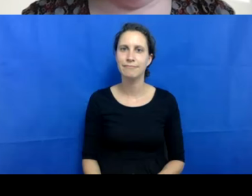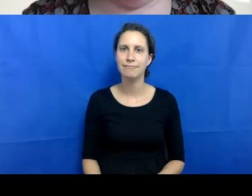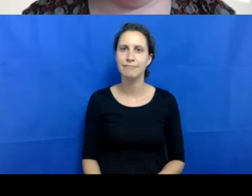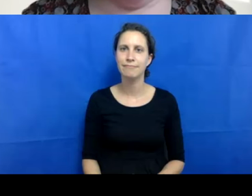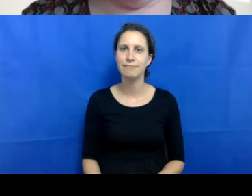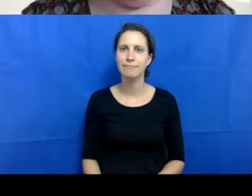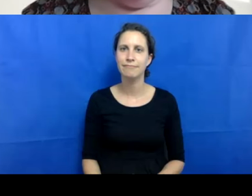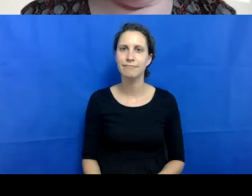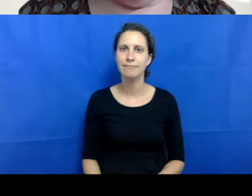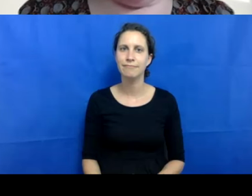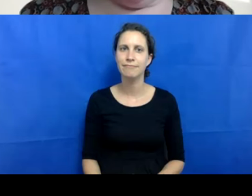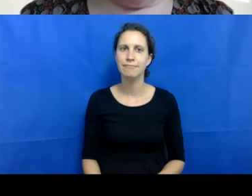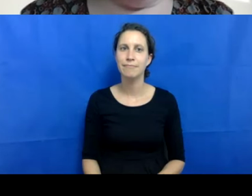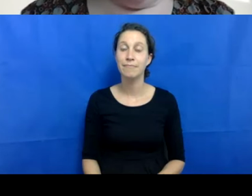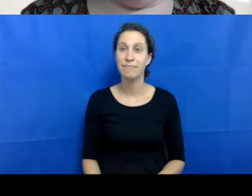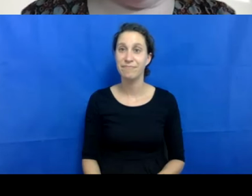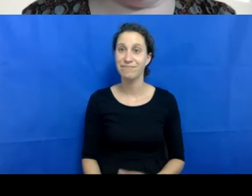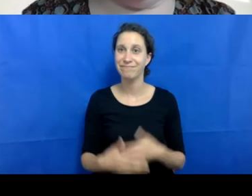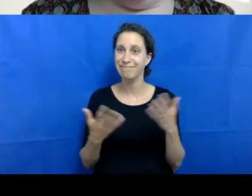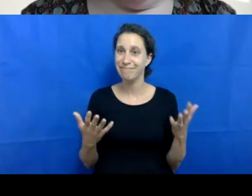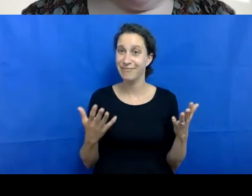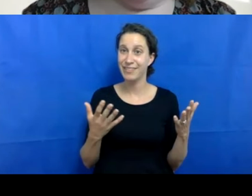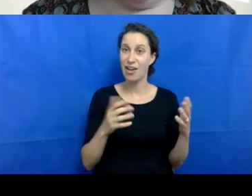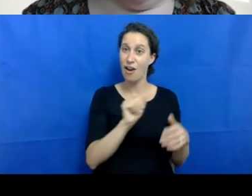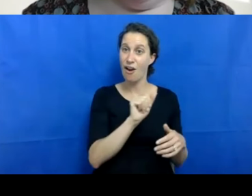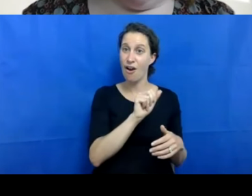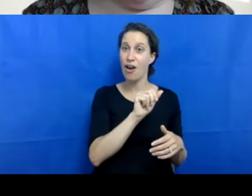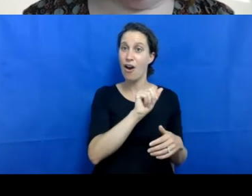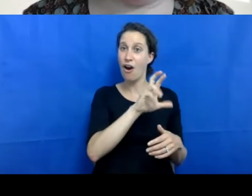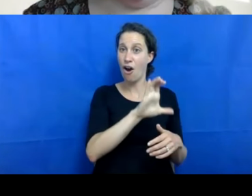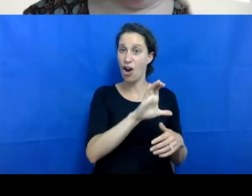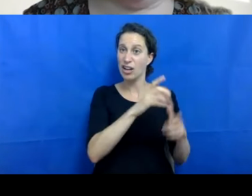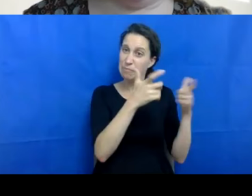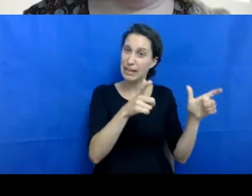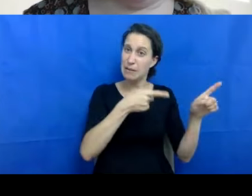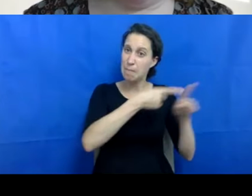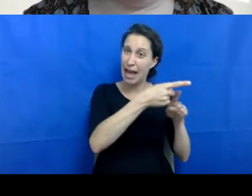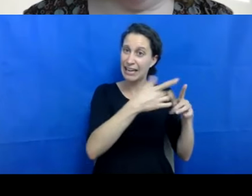For The Arc's main events, we often provide branded slide deck templates.